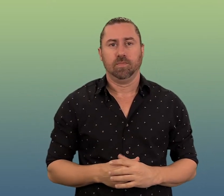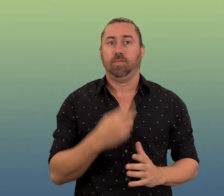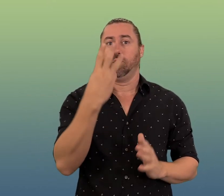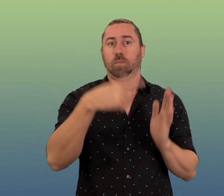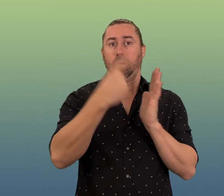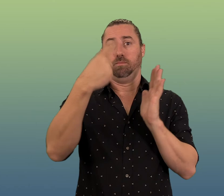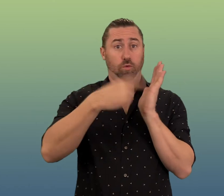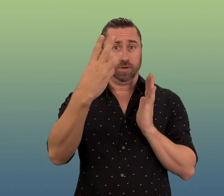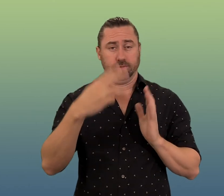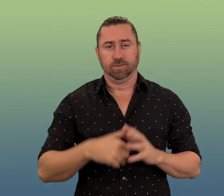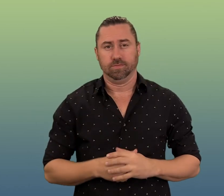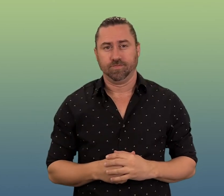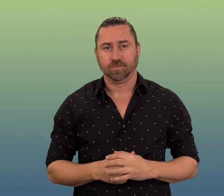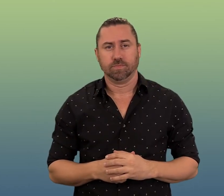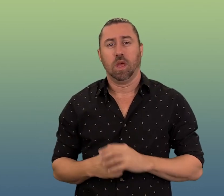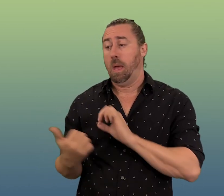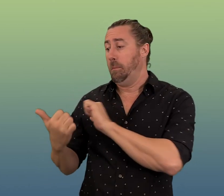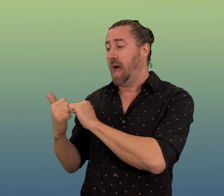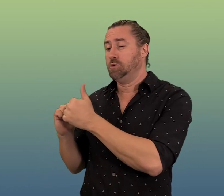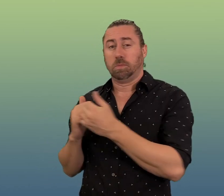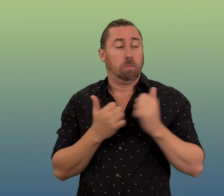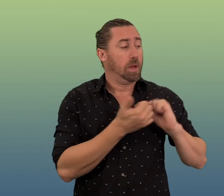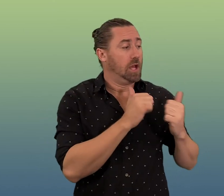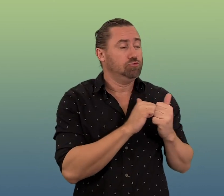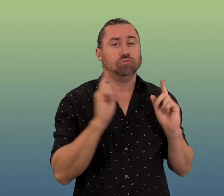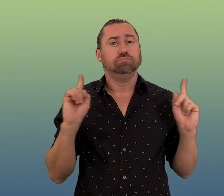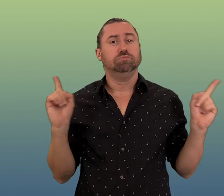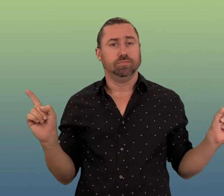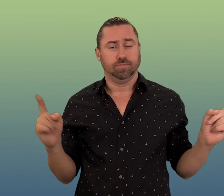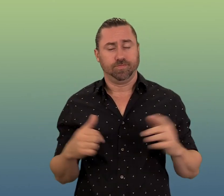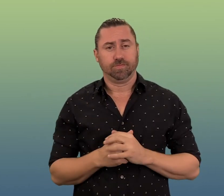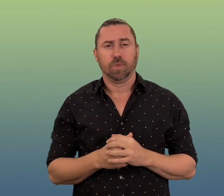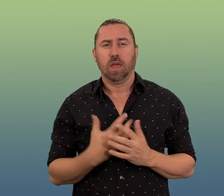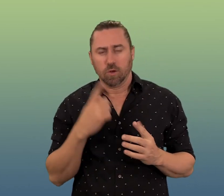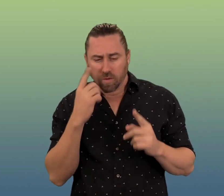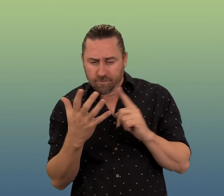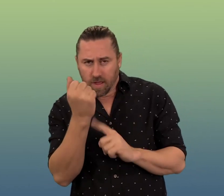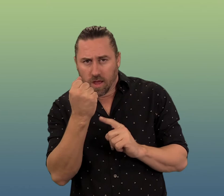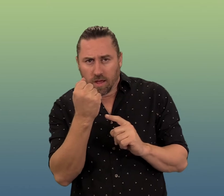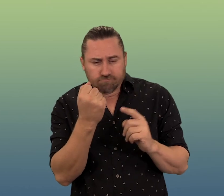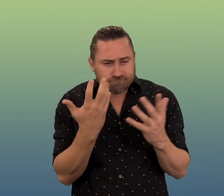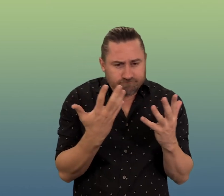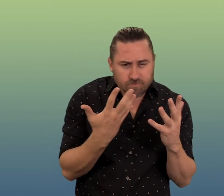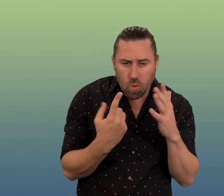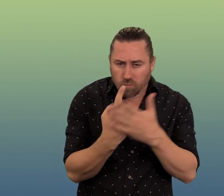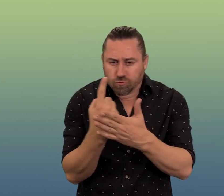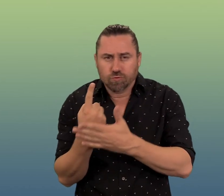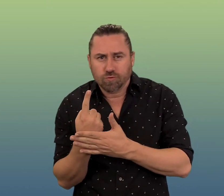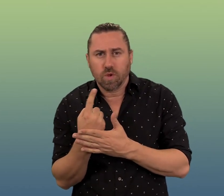Three point one point three. For our partners. Identify opportunities to engage partners